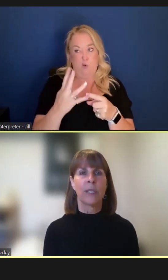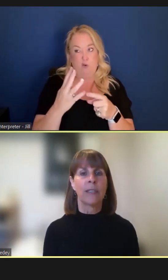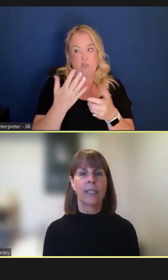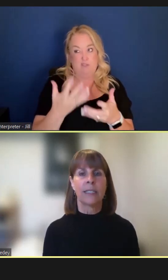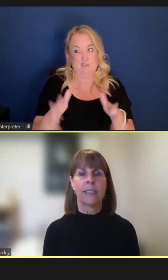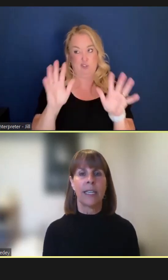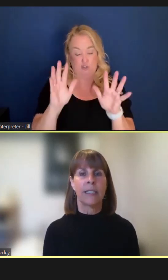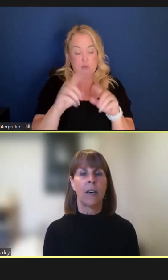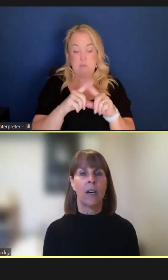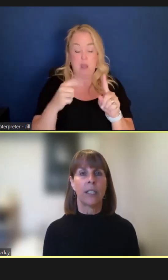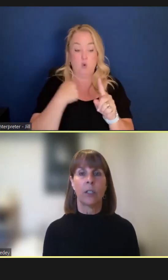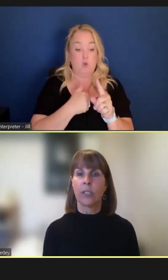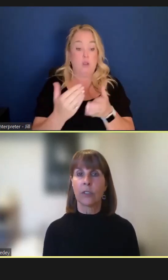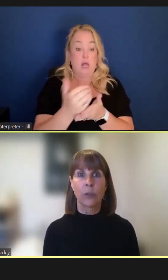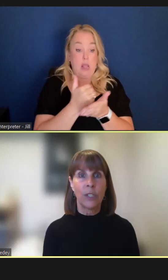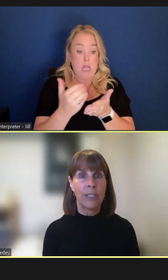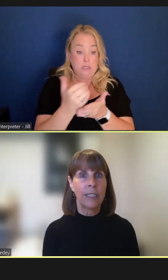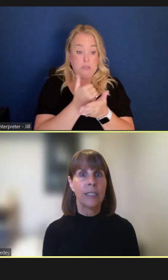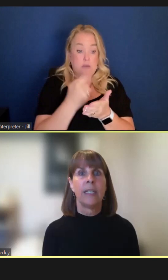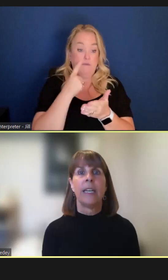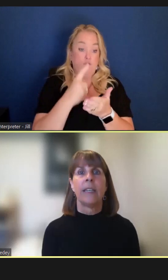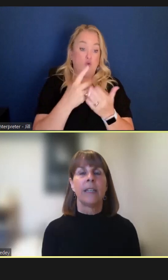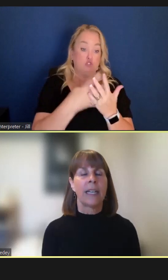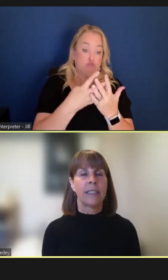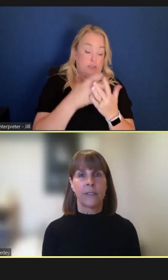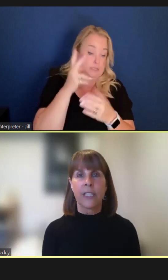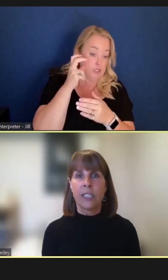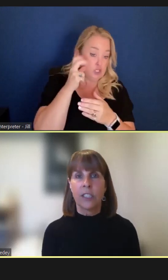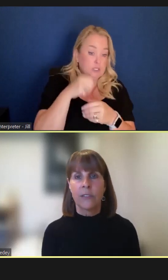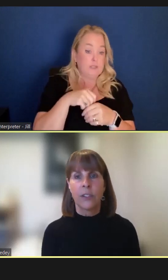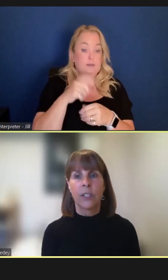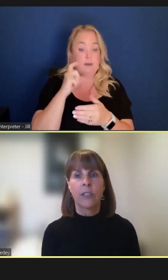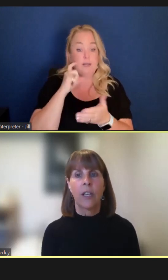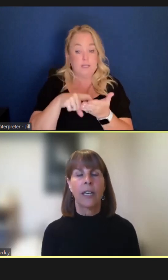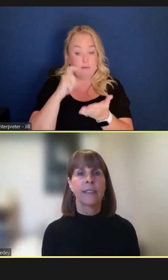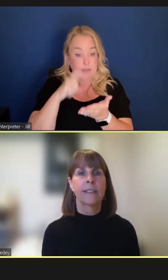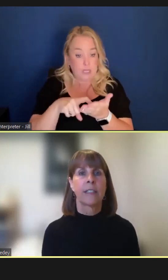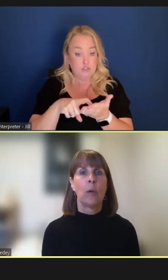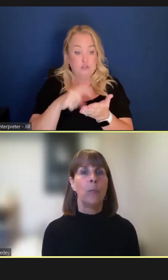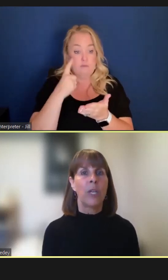collecting data on hearing screening identification of hearing loss many